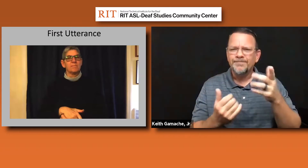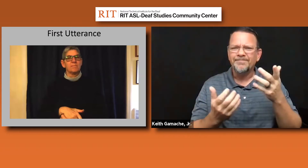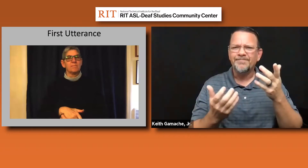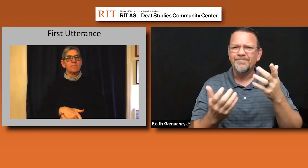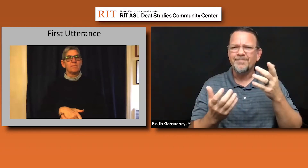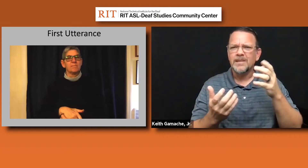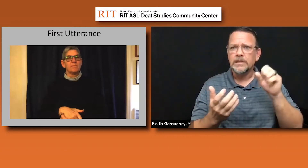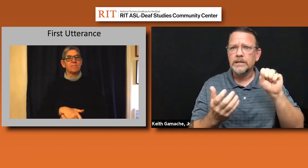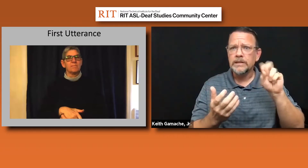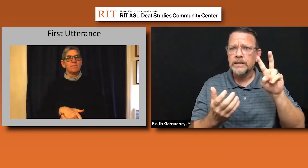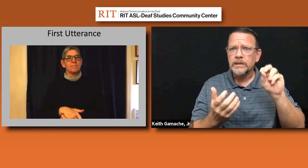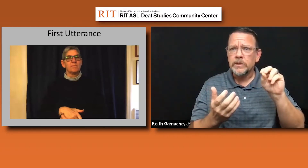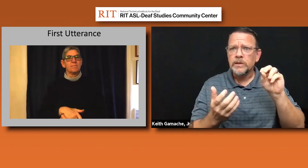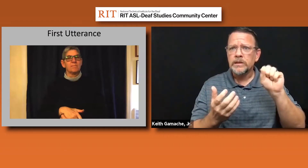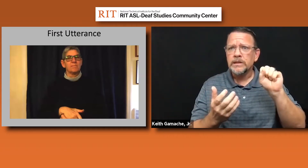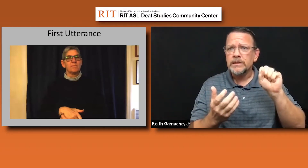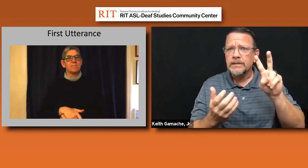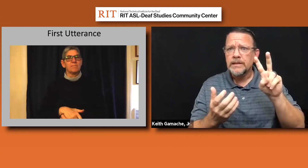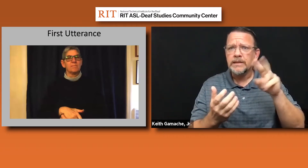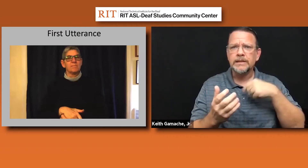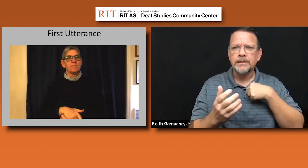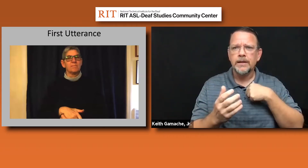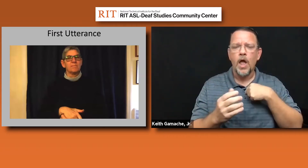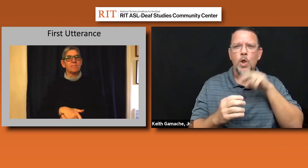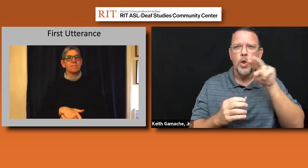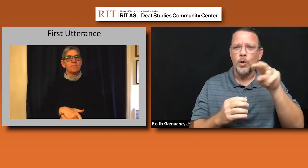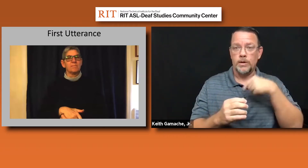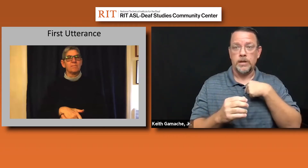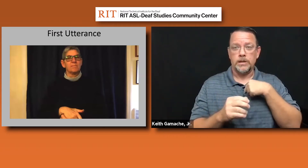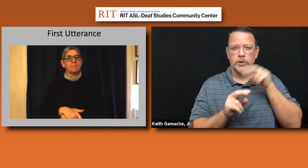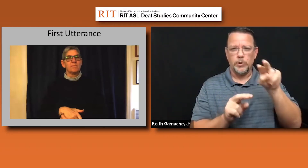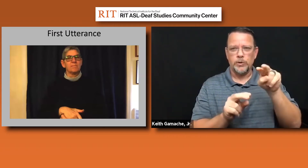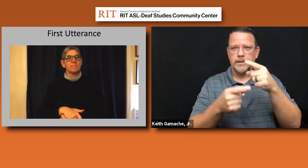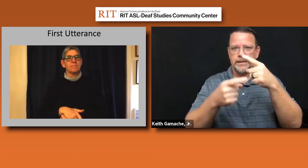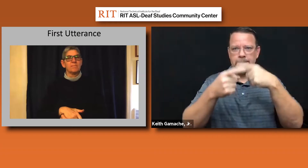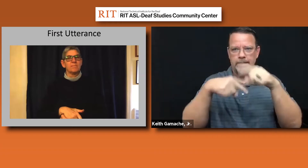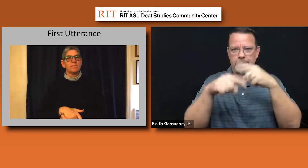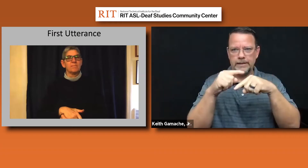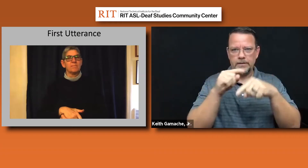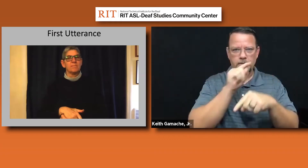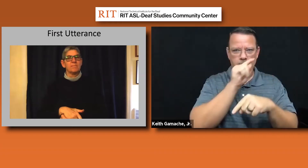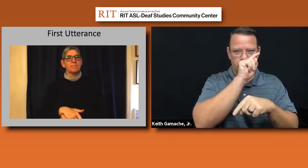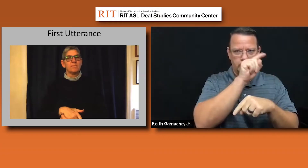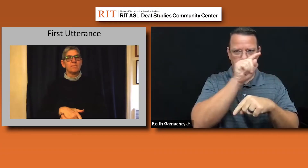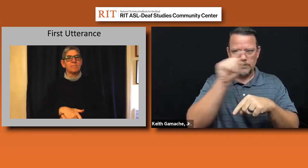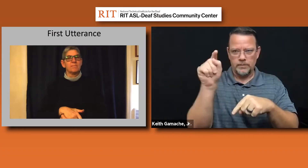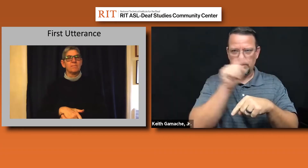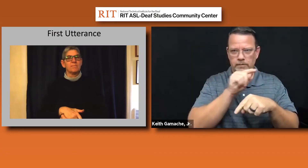In this first utterance, while looking at either object, subject, verb, or SVO,